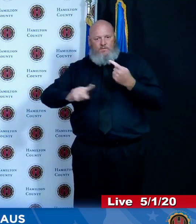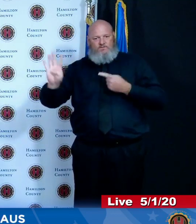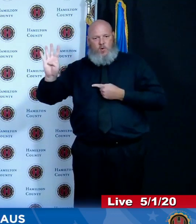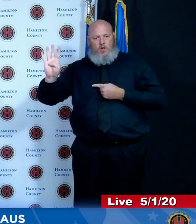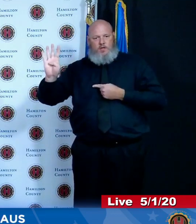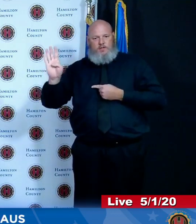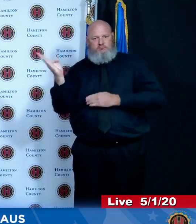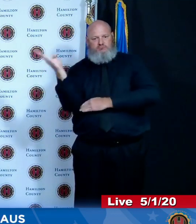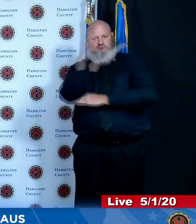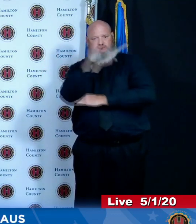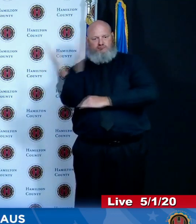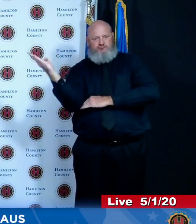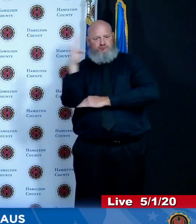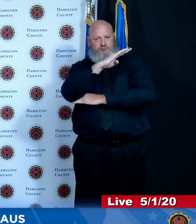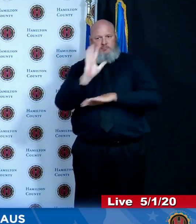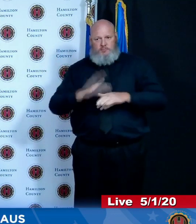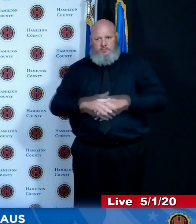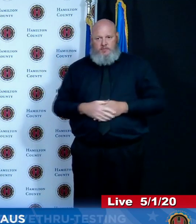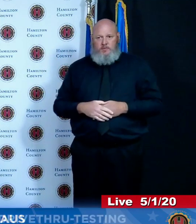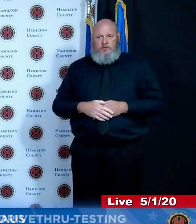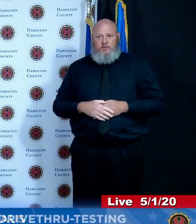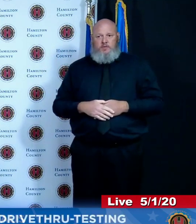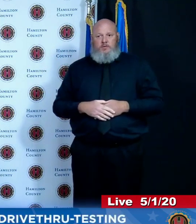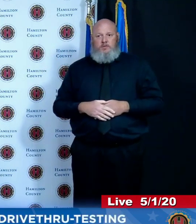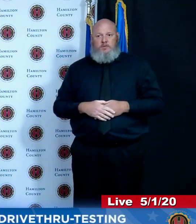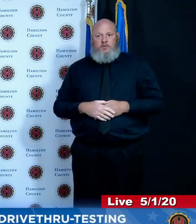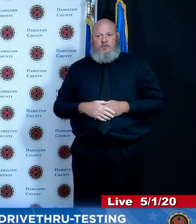over on the west side you have to register online in advance